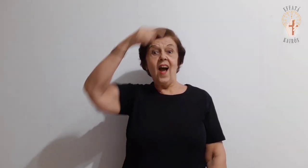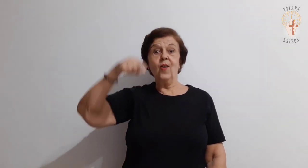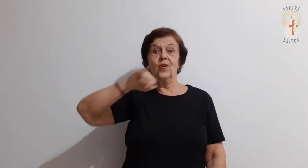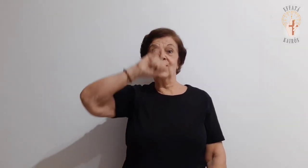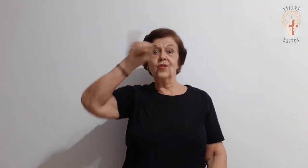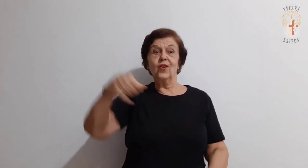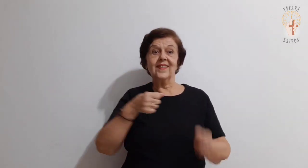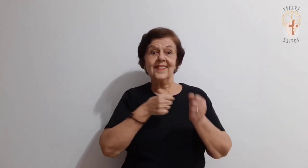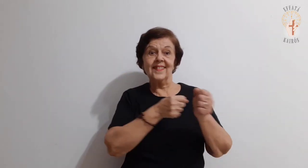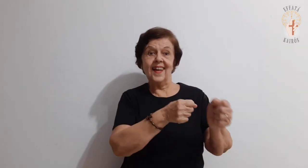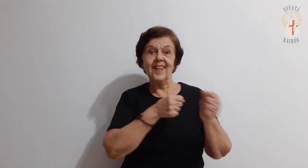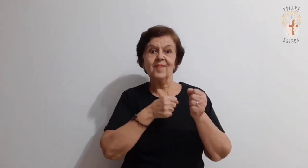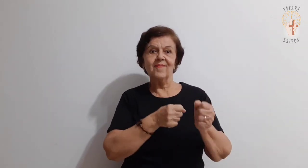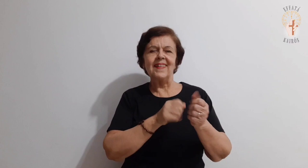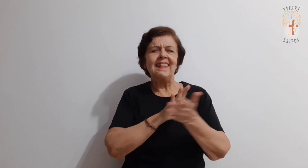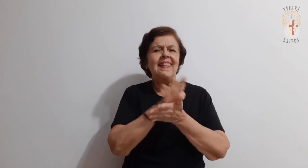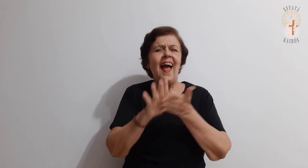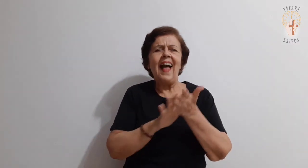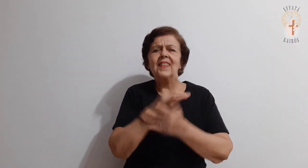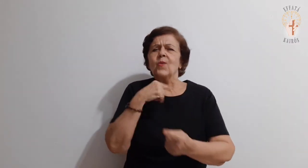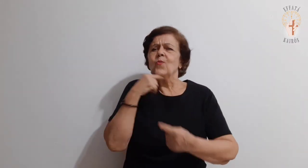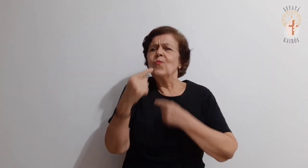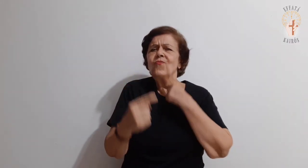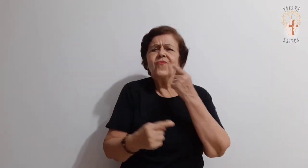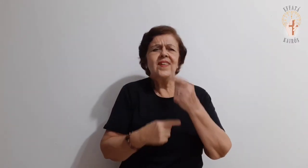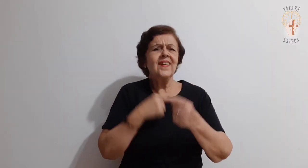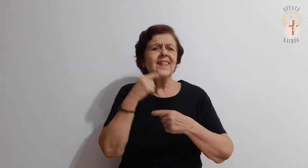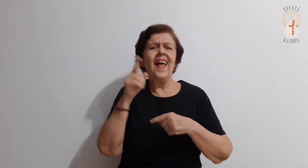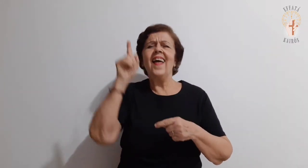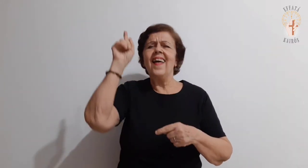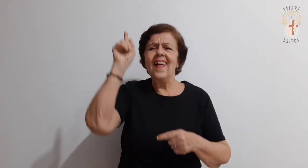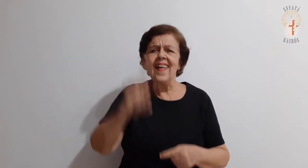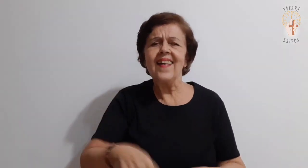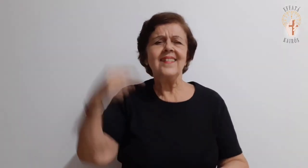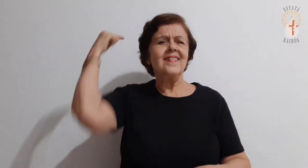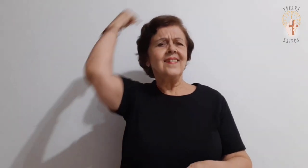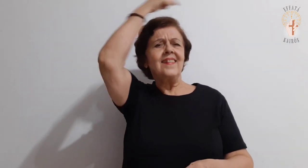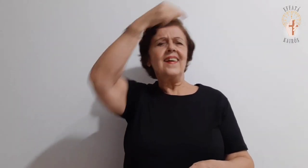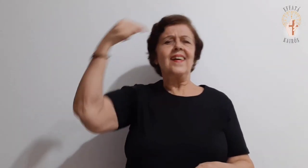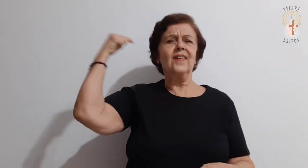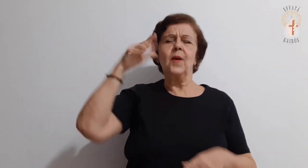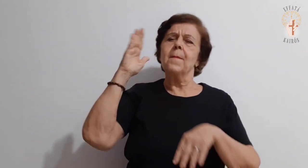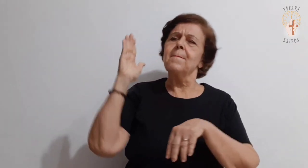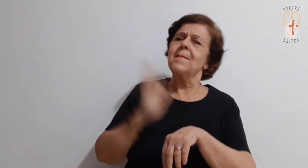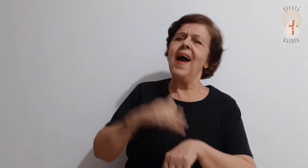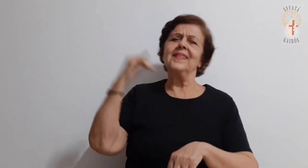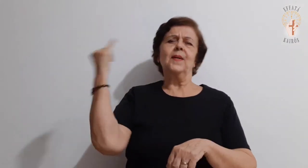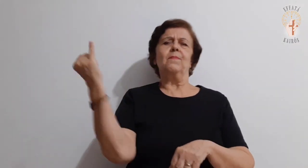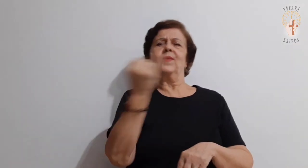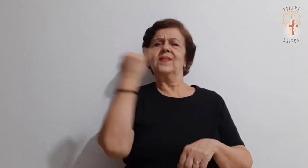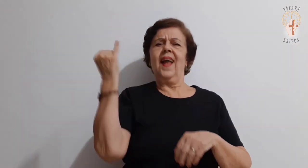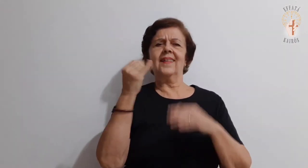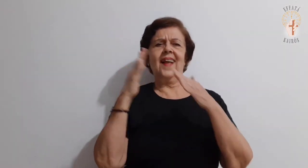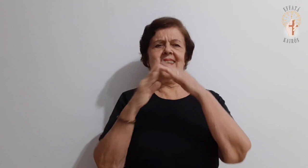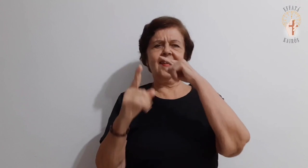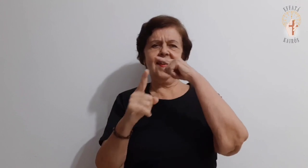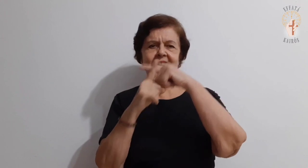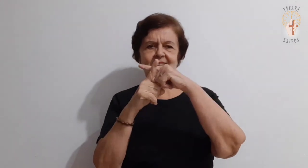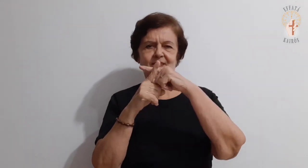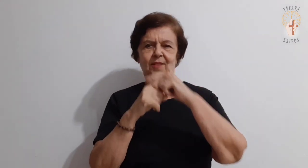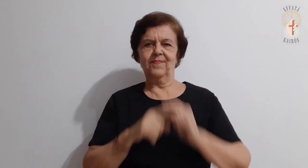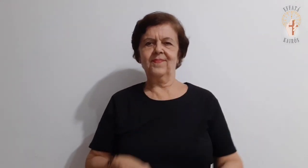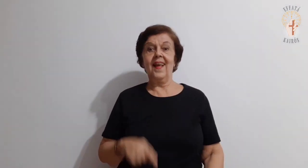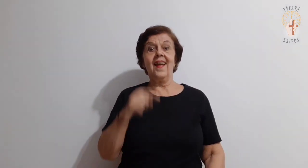Saint Joseph is undoubtedly one of the most important saints in the Church.